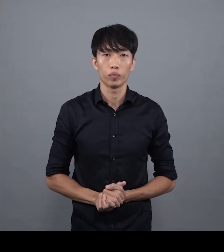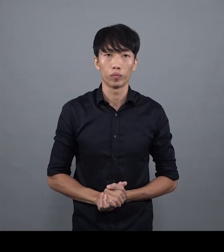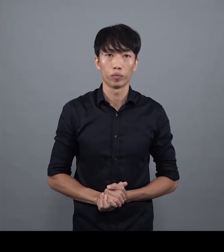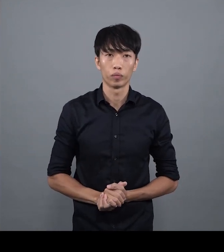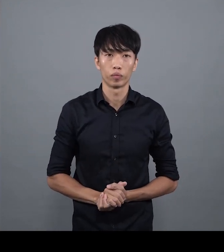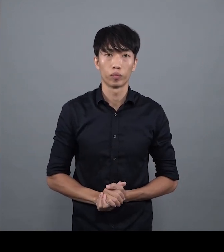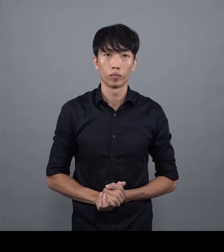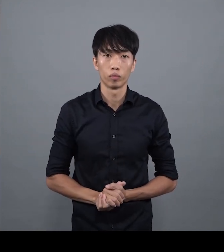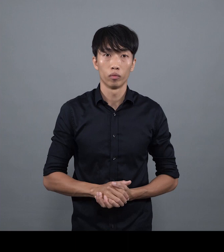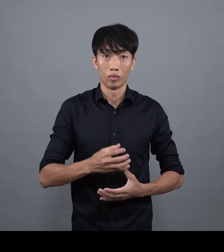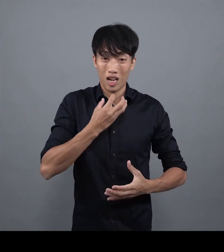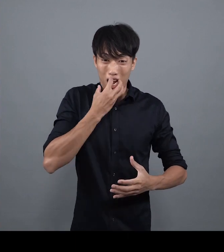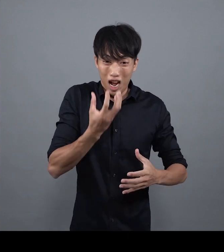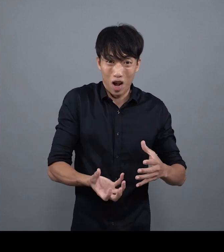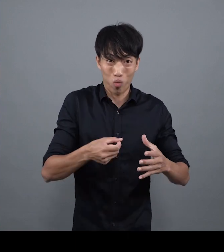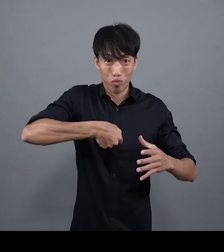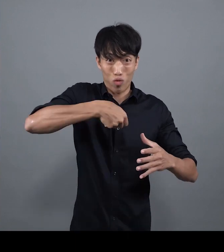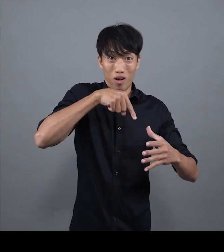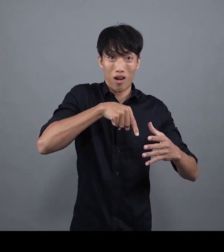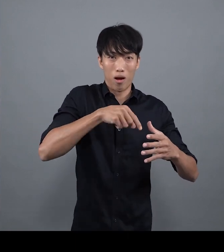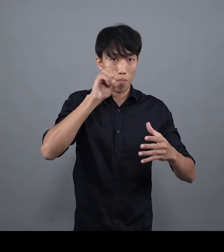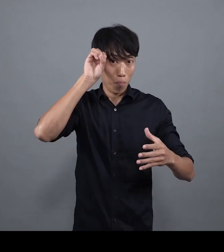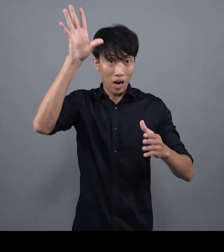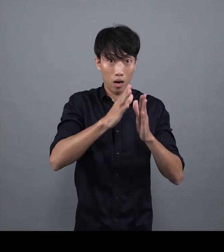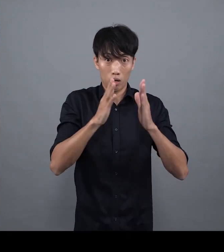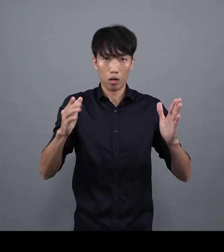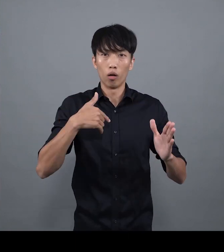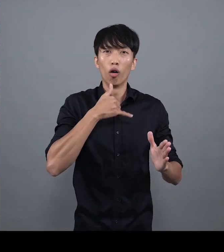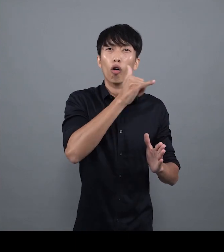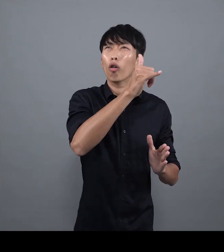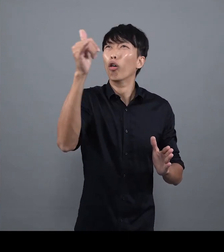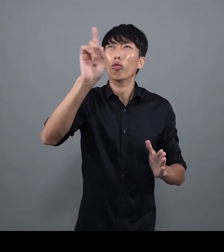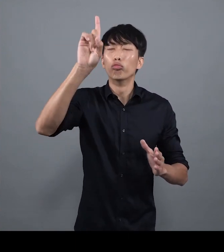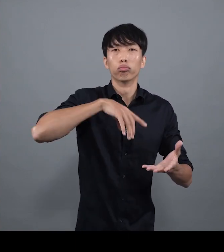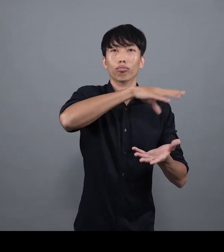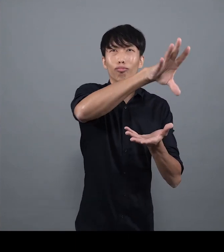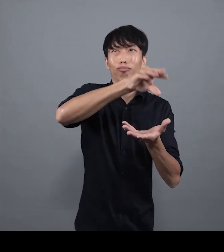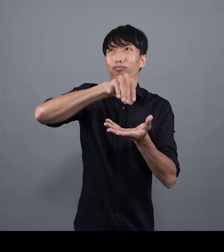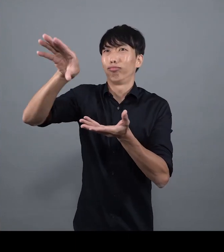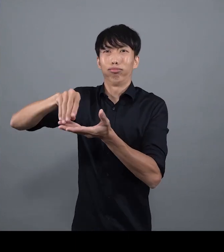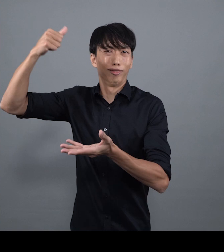Back when I was making works with sickness bags I’d collect them wherever I went